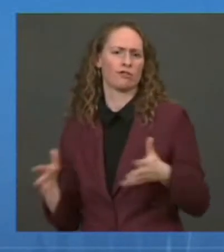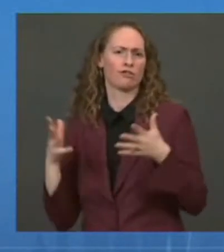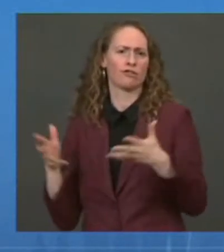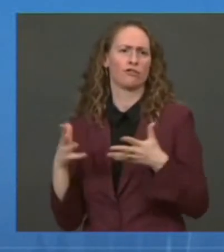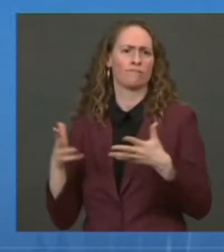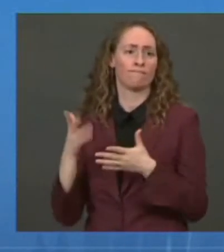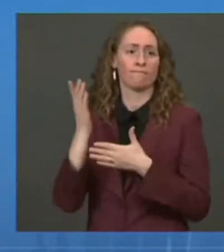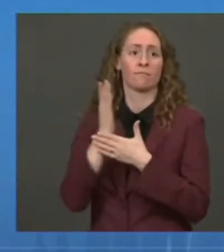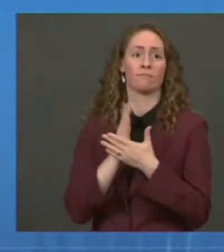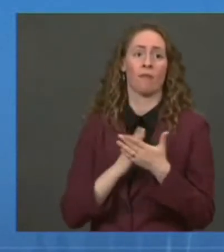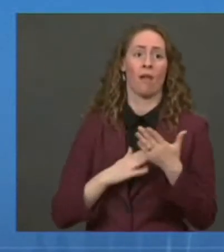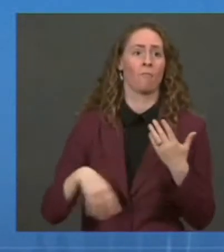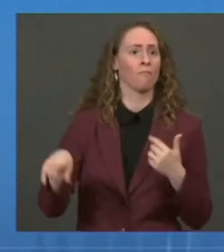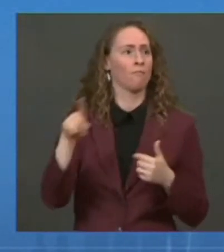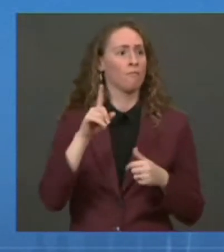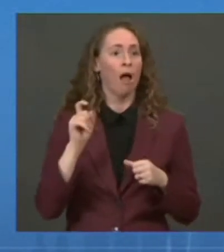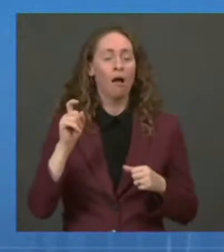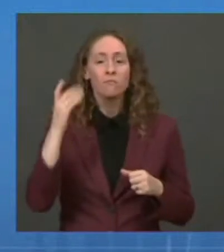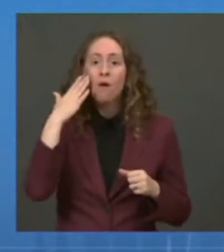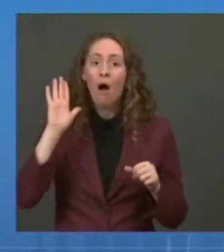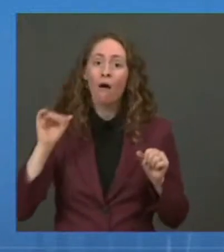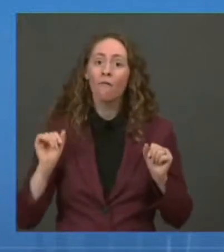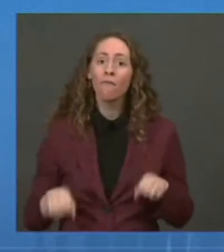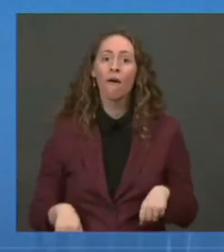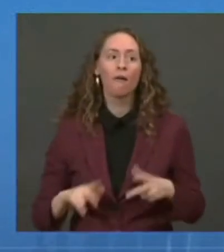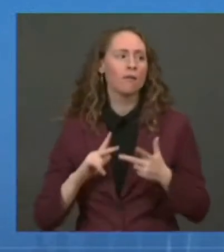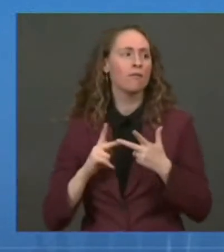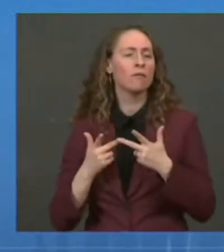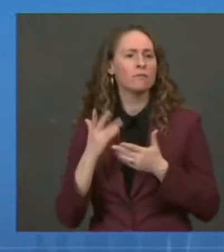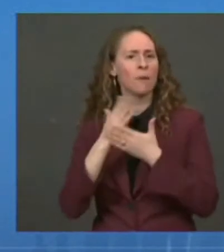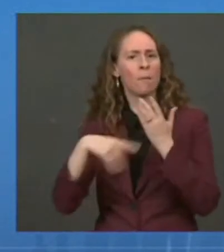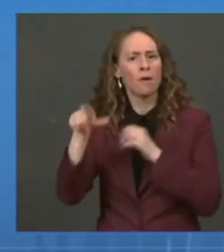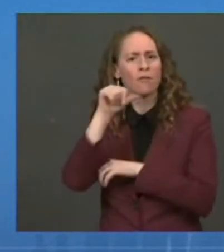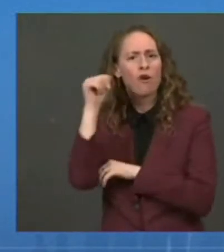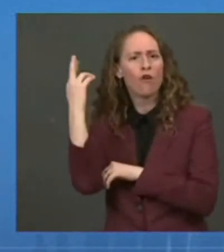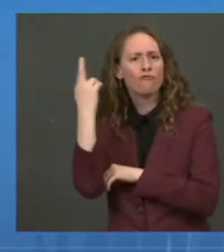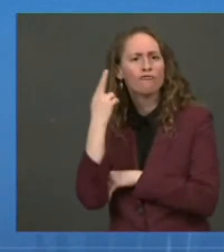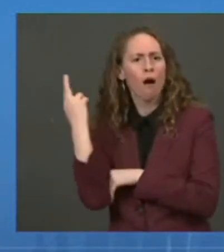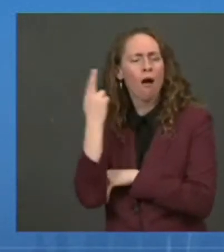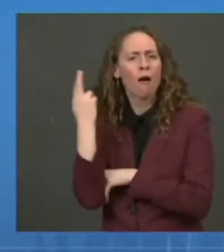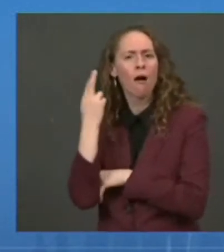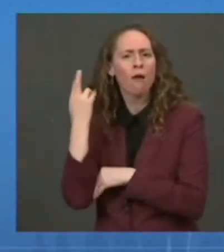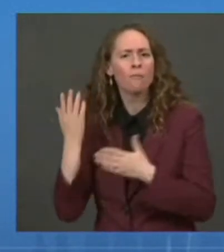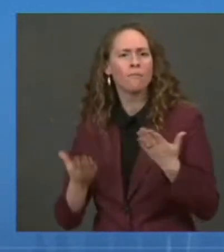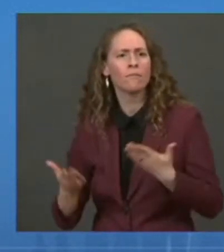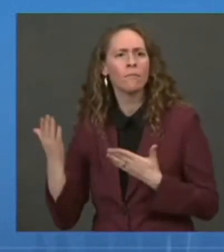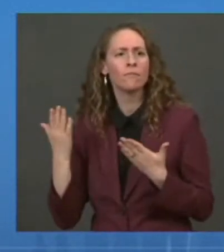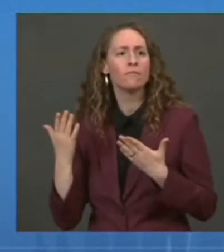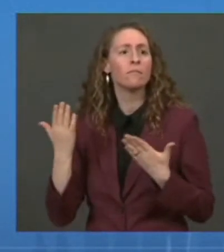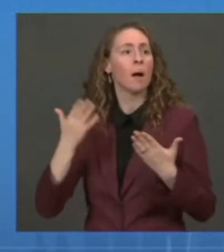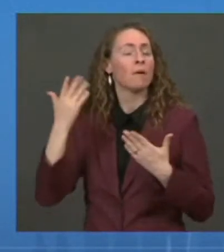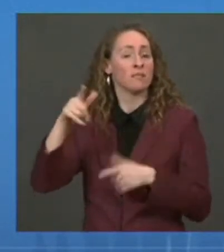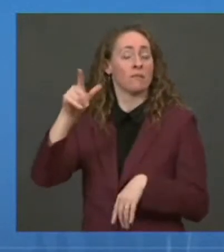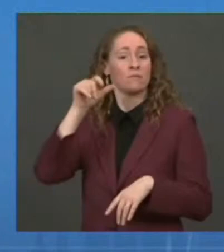NUMBER ONE, THERE ARE STILL PEOPLE WHO DON'T KNOW THAT THEY ARE ELIGIBLE OR TWO THERE ARE